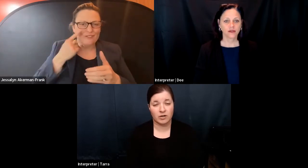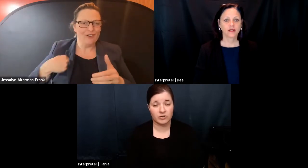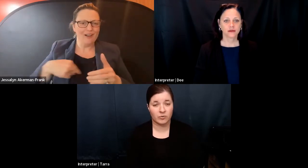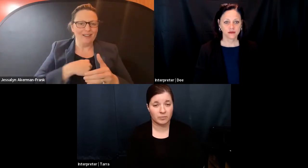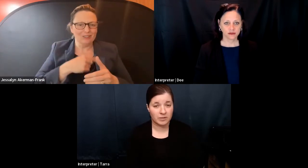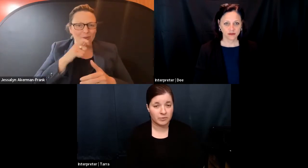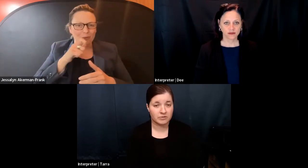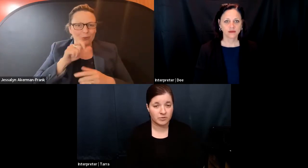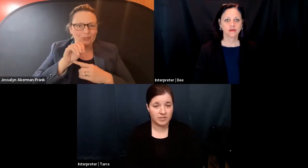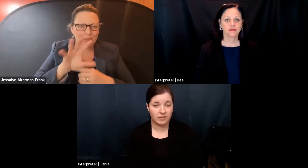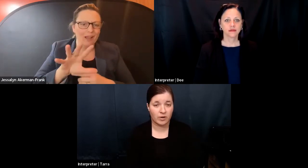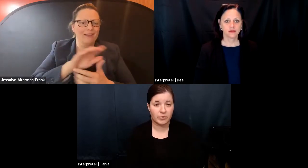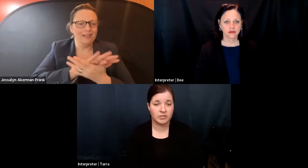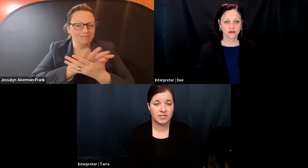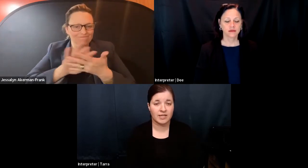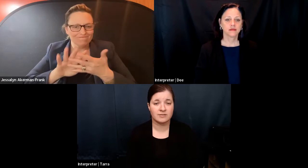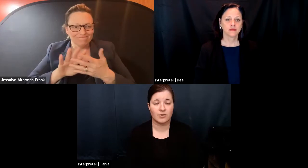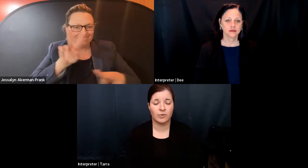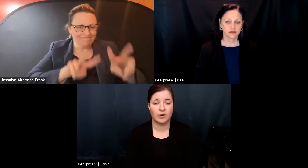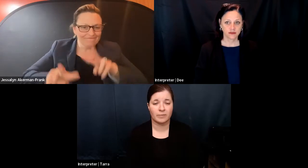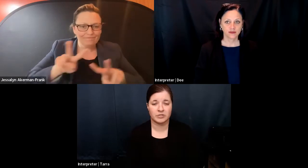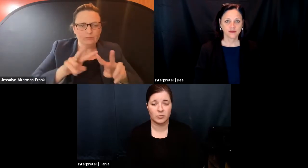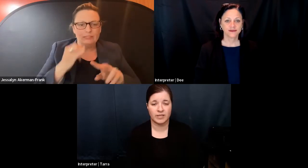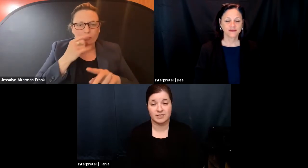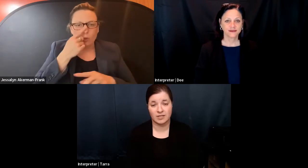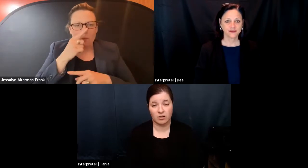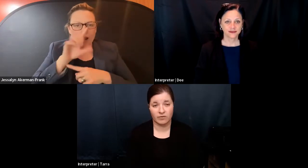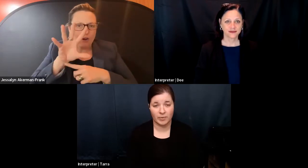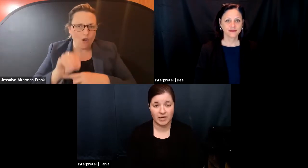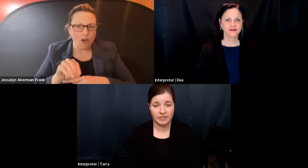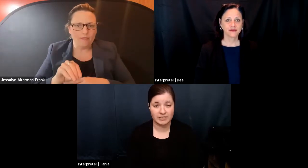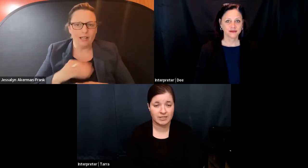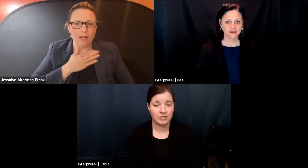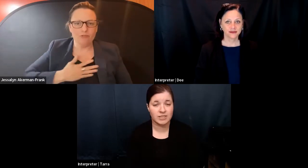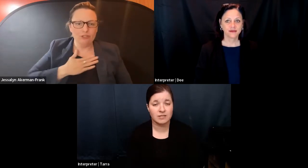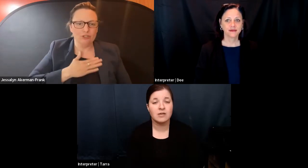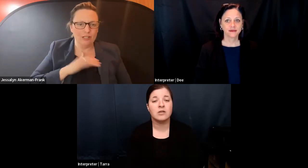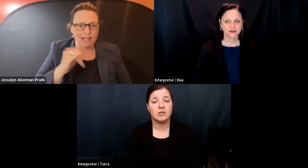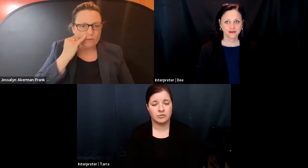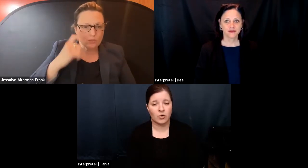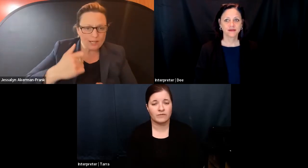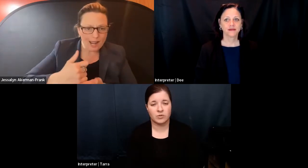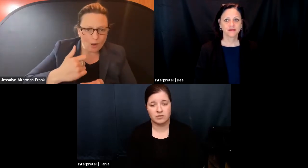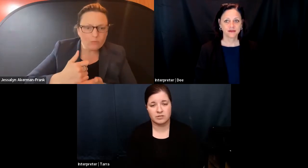I'm going to ask if everybody can turn off their camera, except for our panelists.